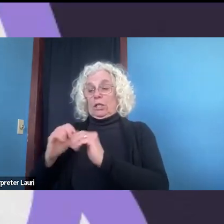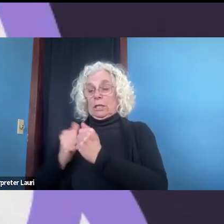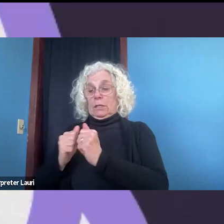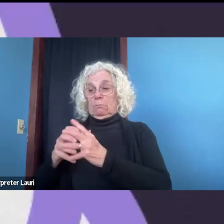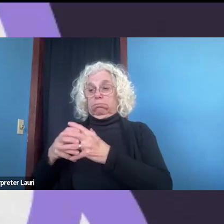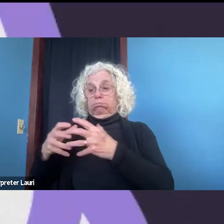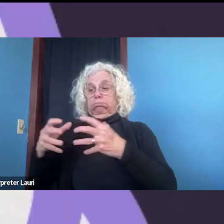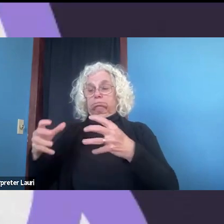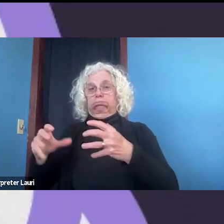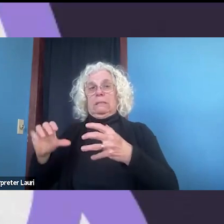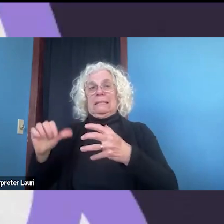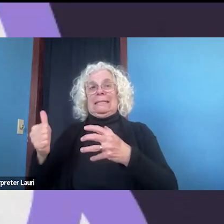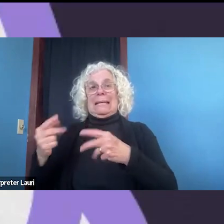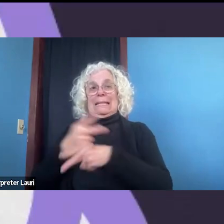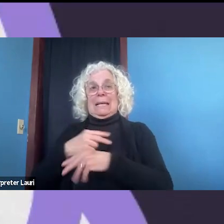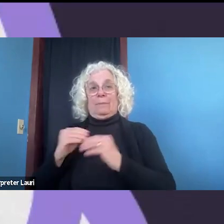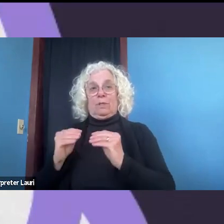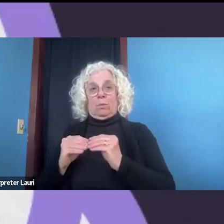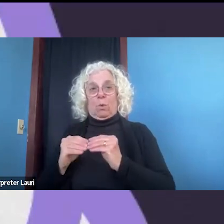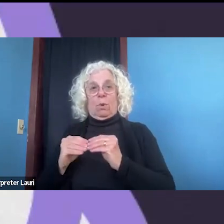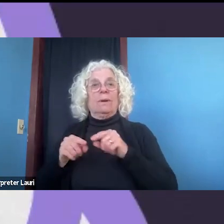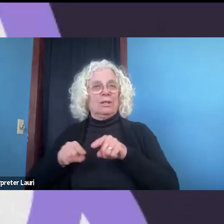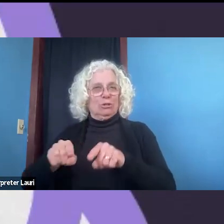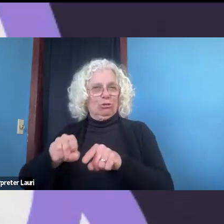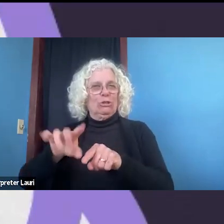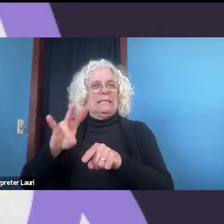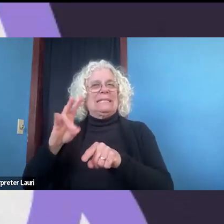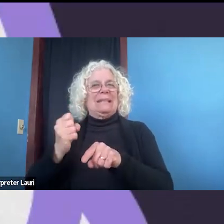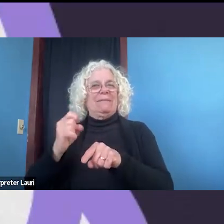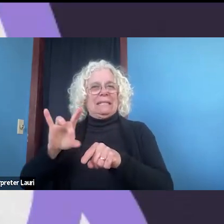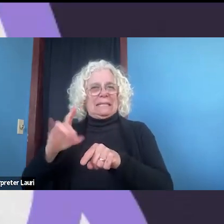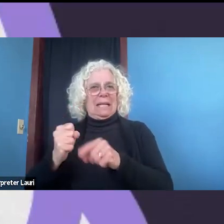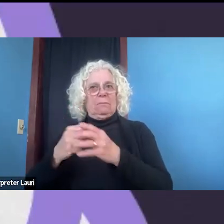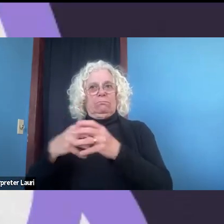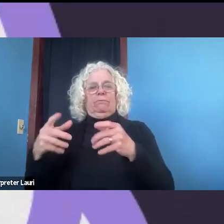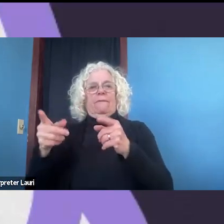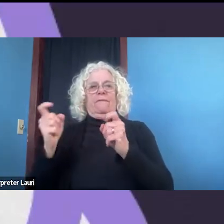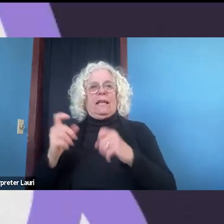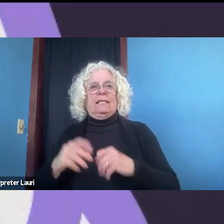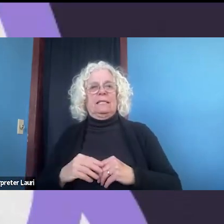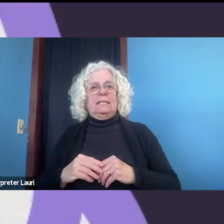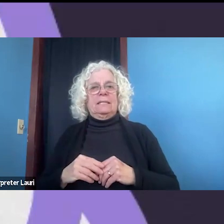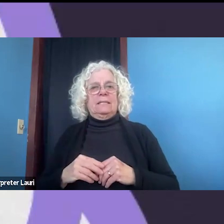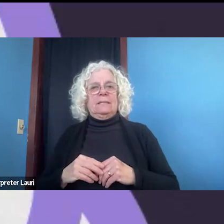with the greatest expansion occurring in the 70s and 80s. The sector has advanced significantly